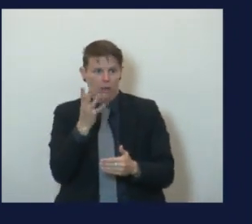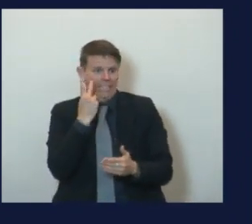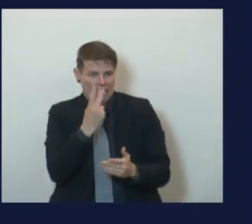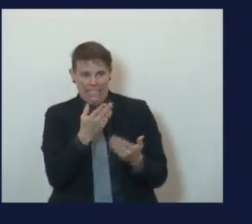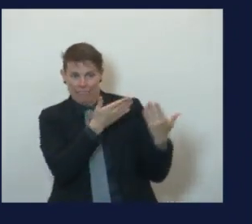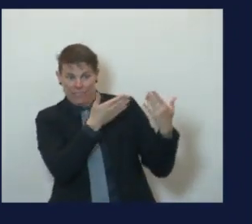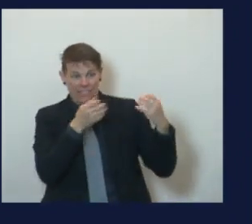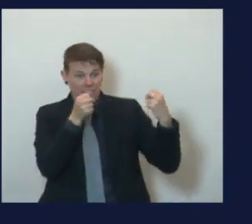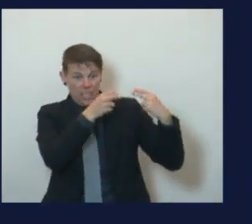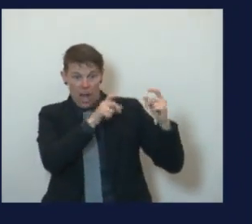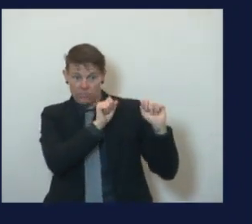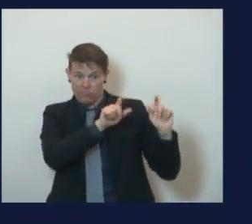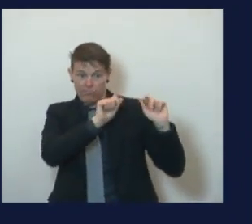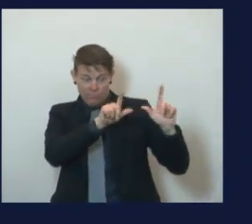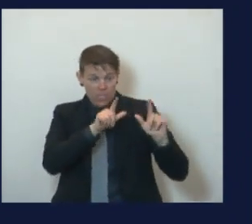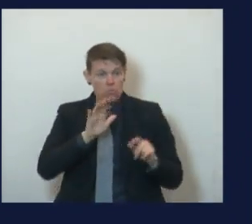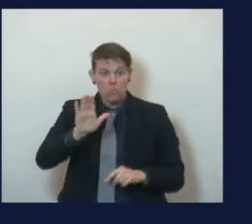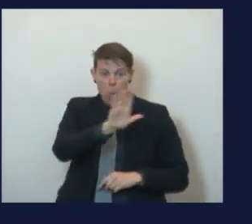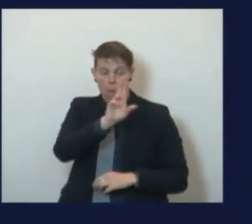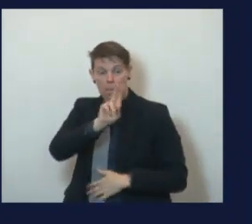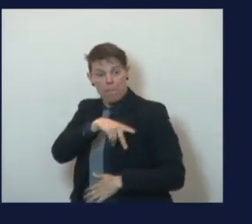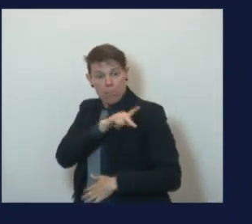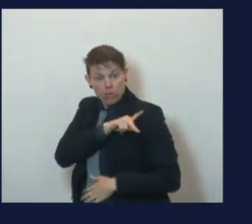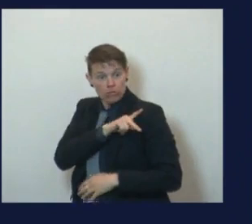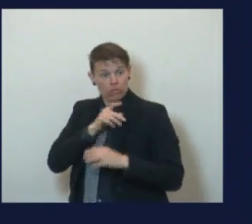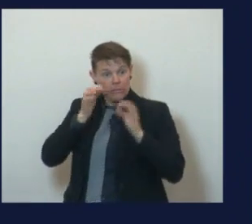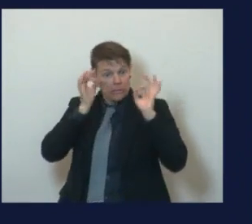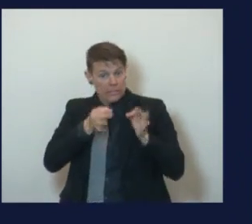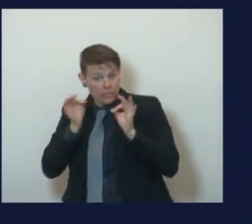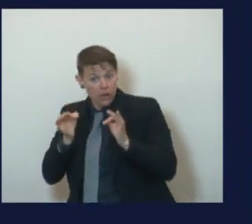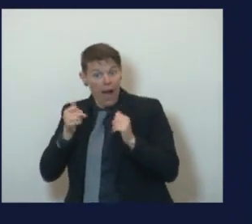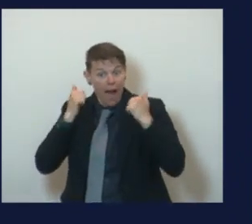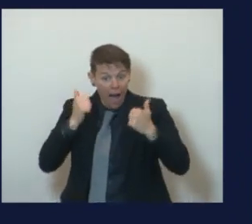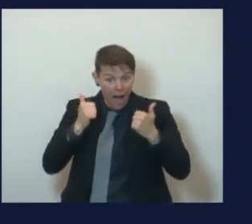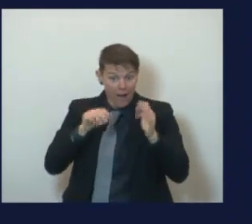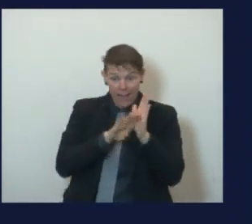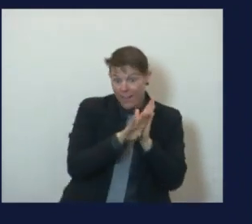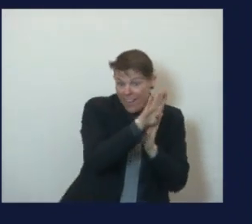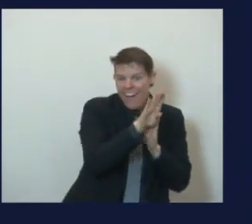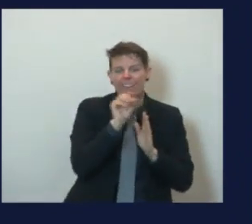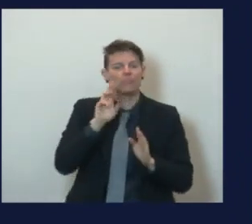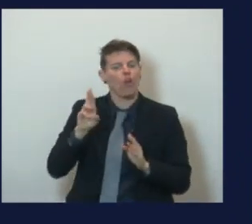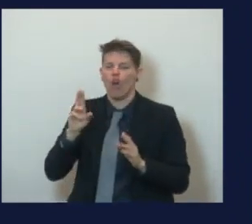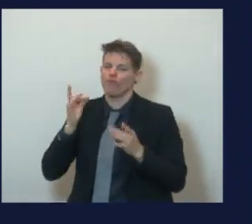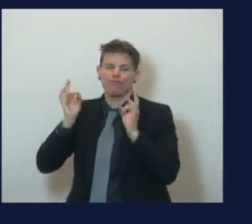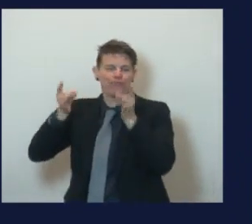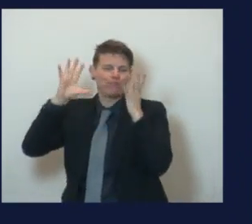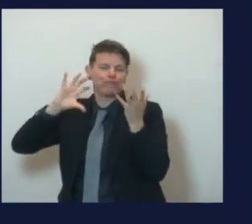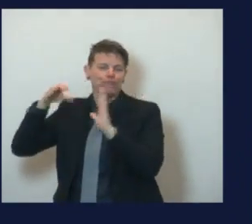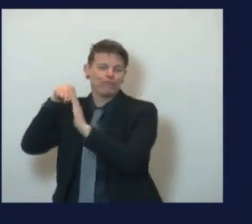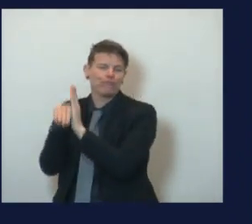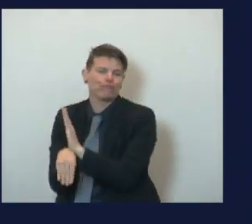DO THAT AND YOU SEE THAT WE WROTE IT RIGHT ON THE SLIDE. YOUR PERSONAL DECISIONS WILL MAKE OR BREAK.